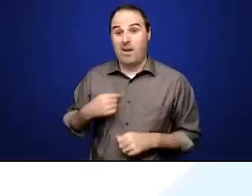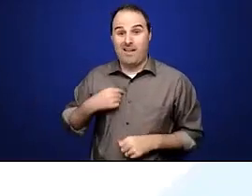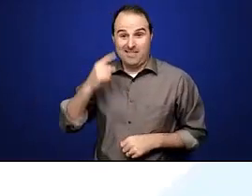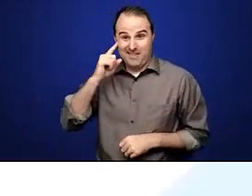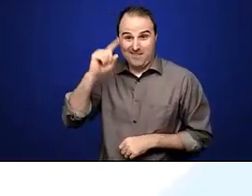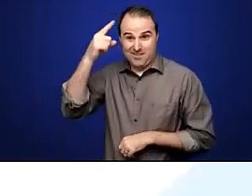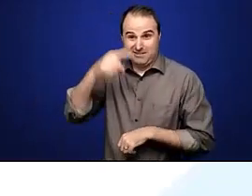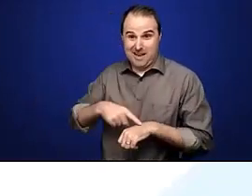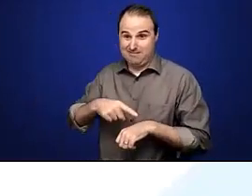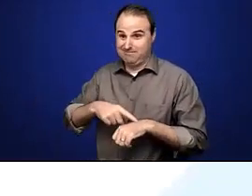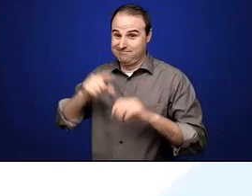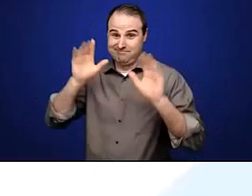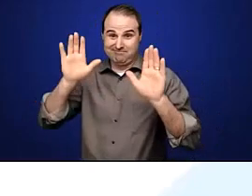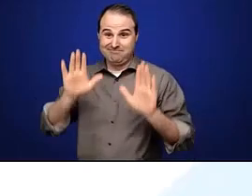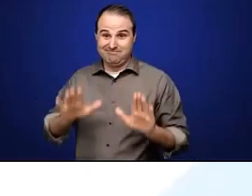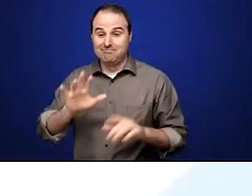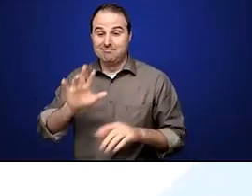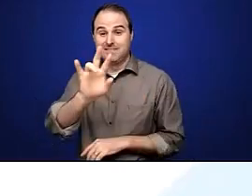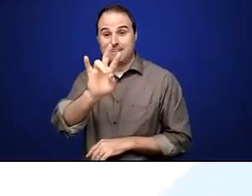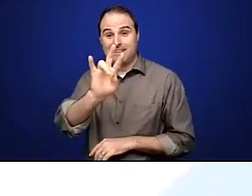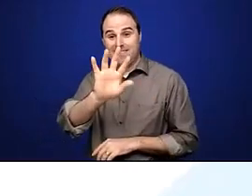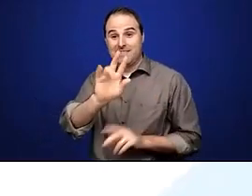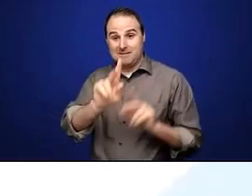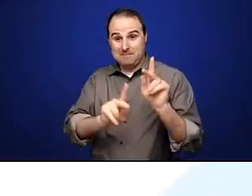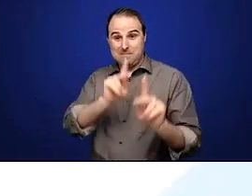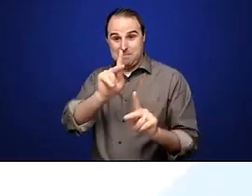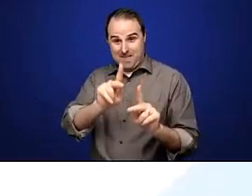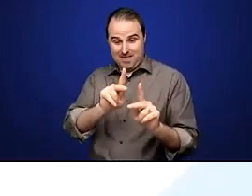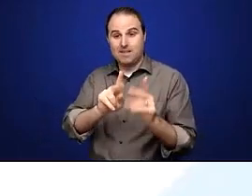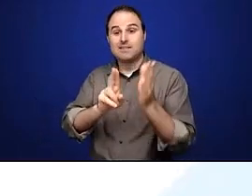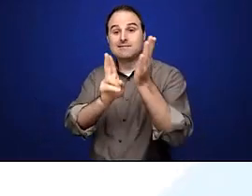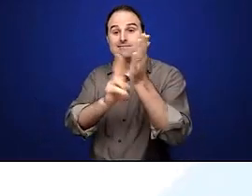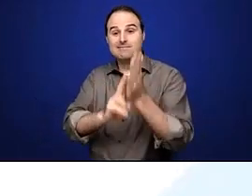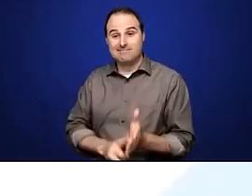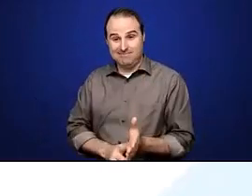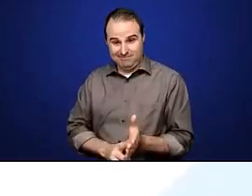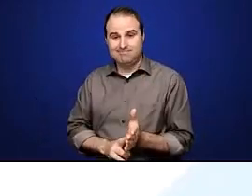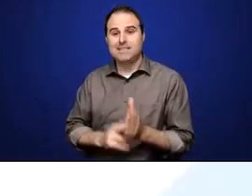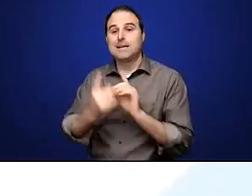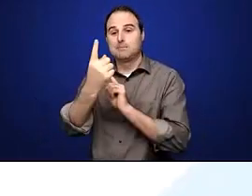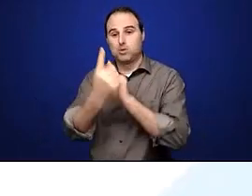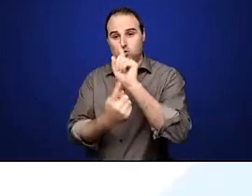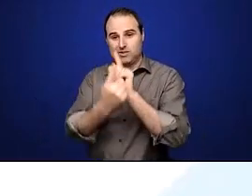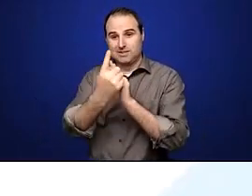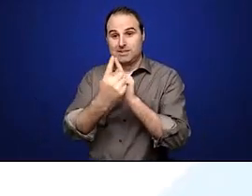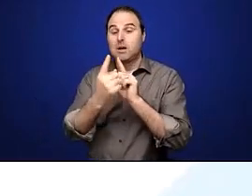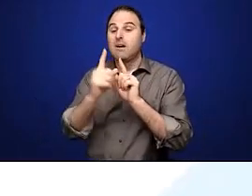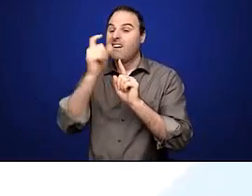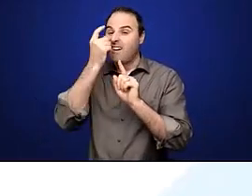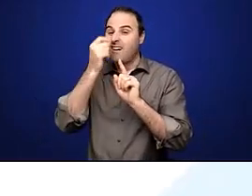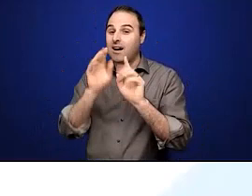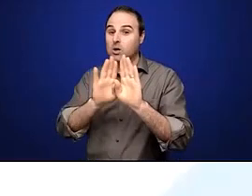We had actually 75 people in person that signed up, but at the door 20 people also showed up.